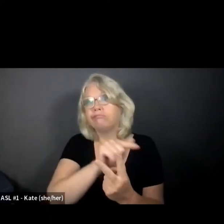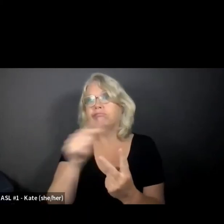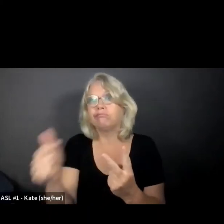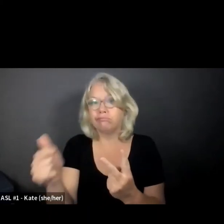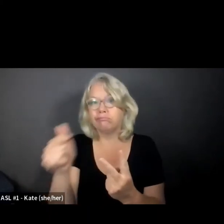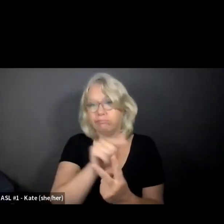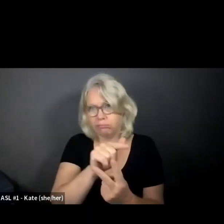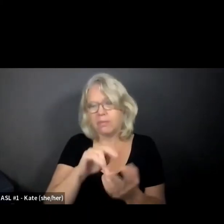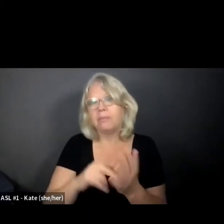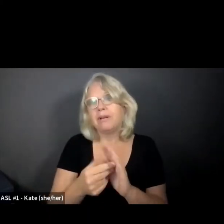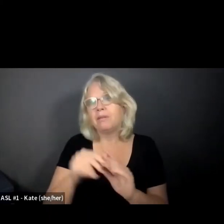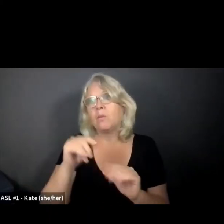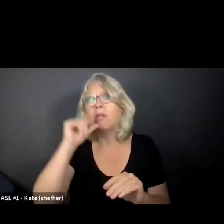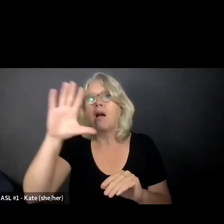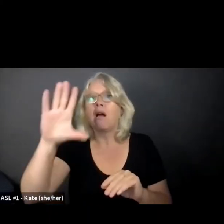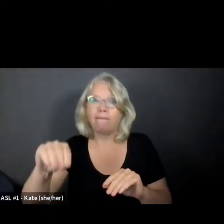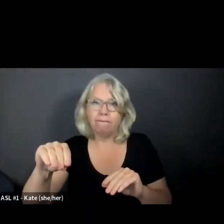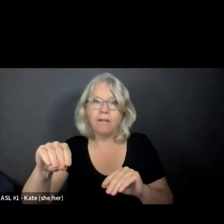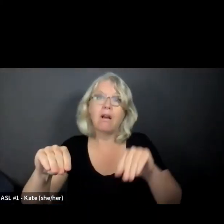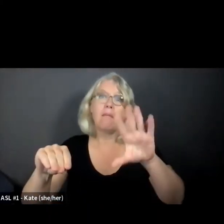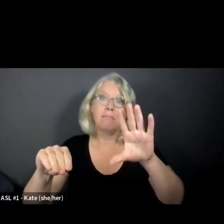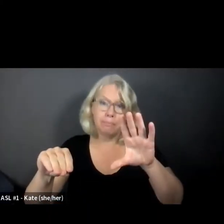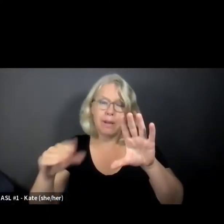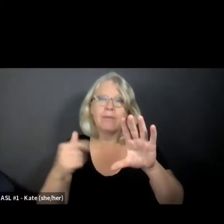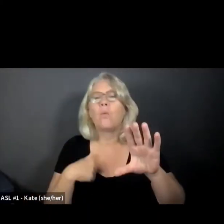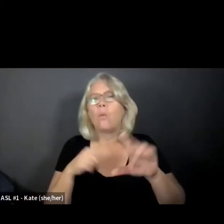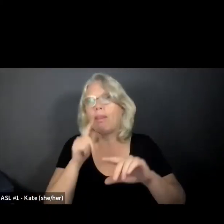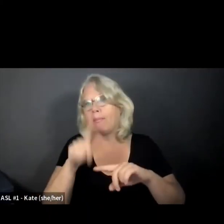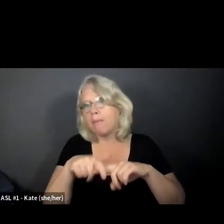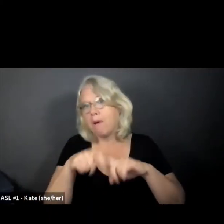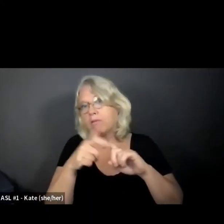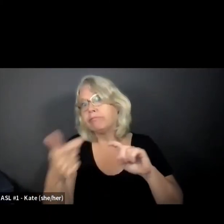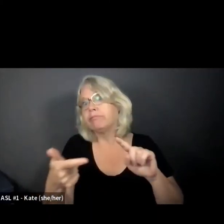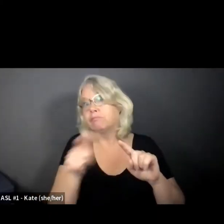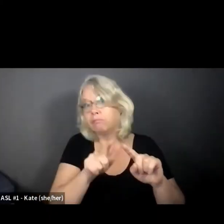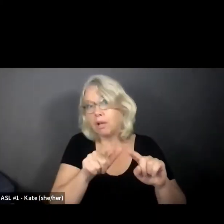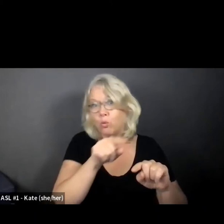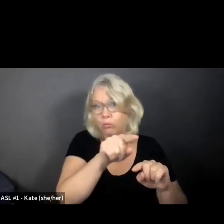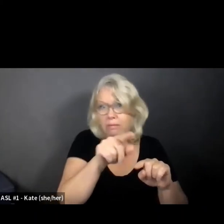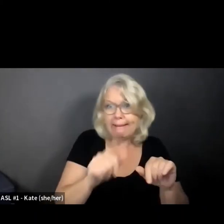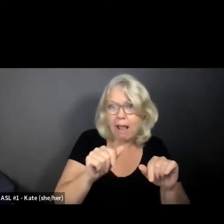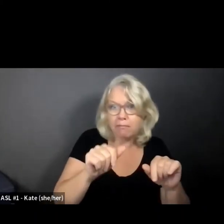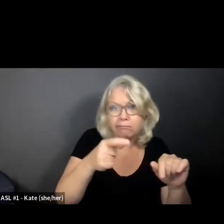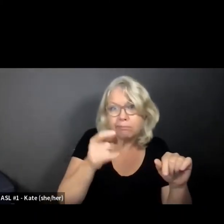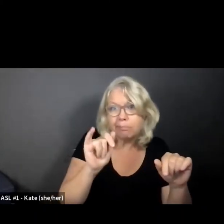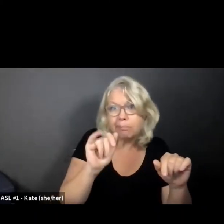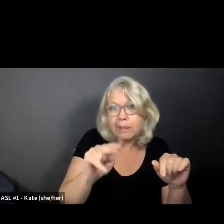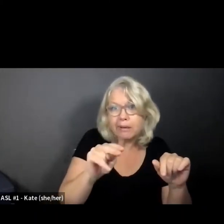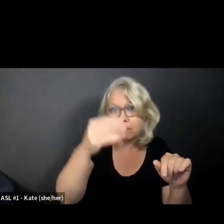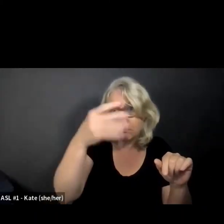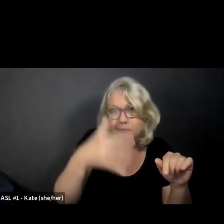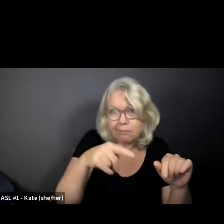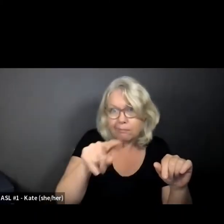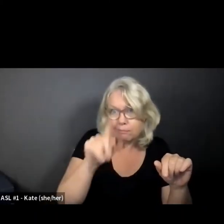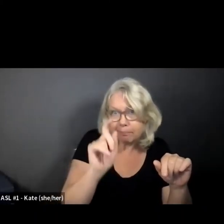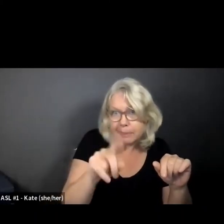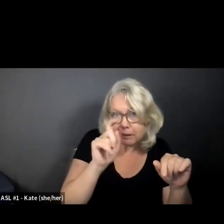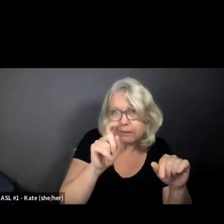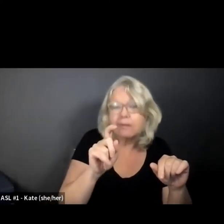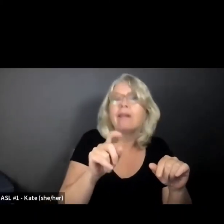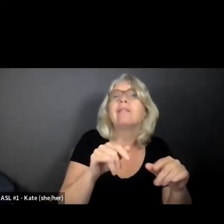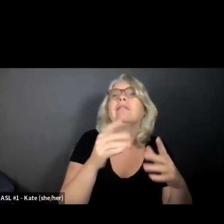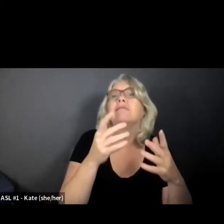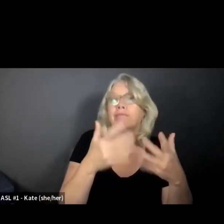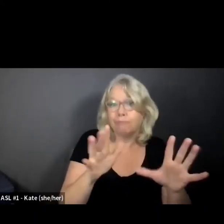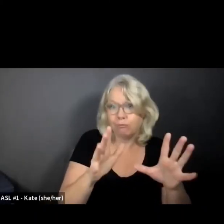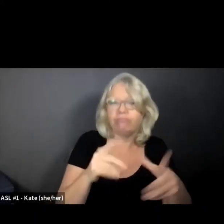AT THAT TIME, WE WILL PAUSE THE PRESENTATION TO ALLOW PARTICIPANTS TO PIN THE NEW VIDEO